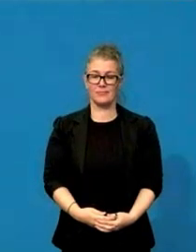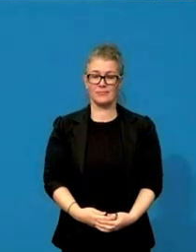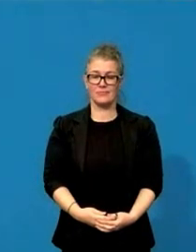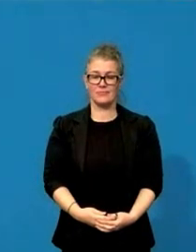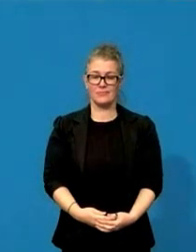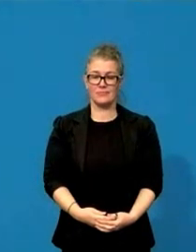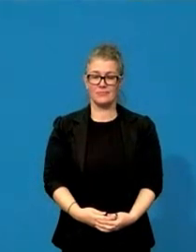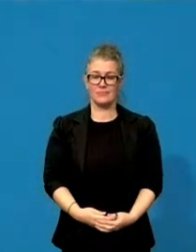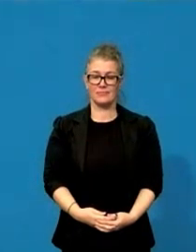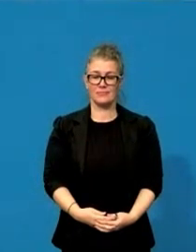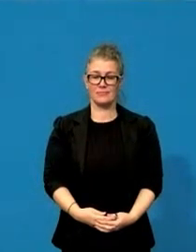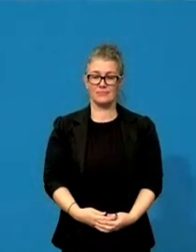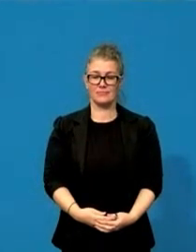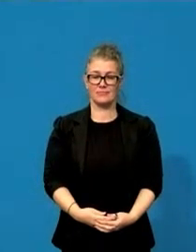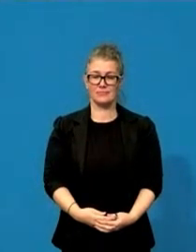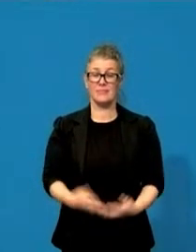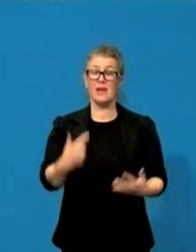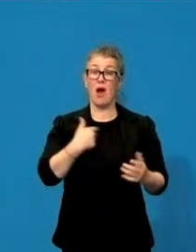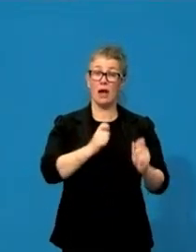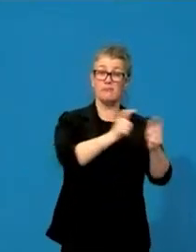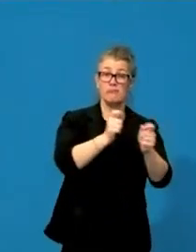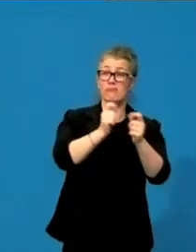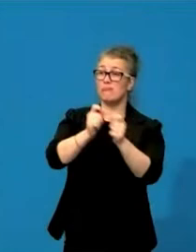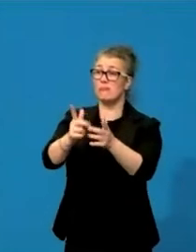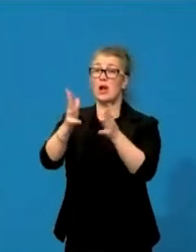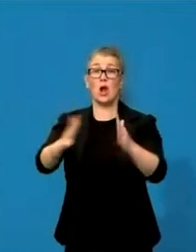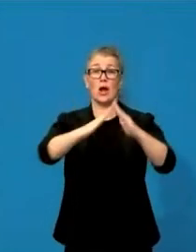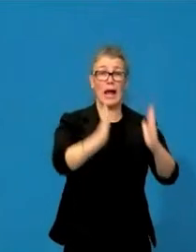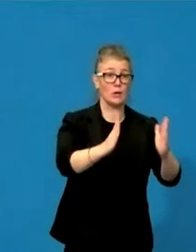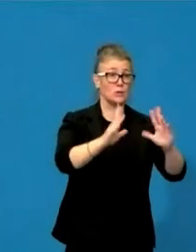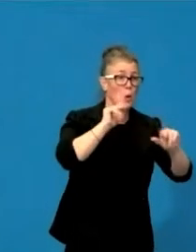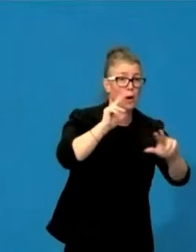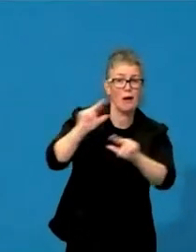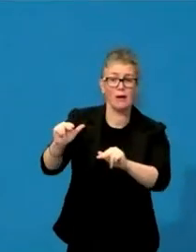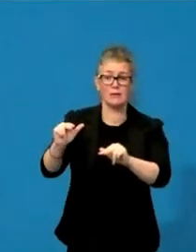I do lots of places around here. I do the courthouse.